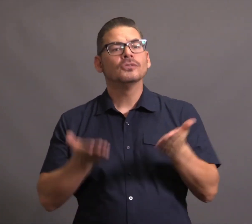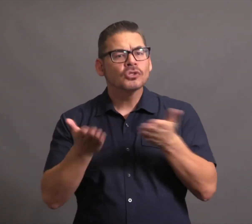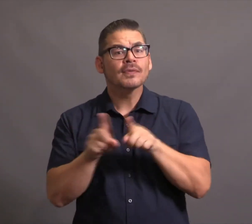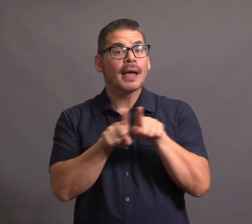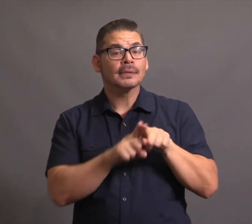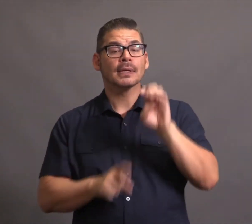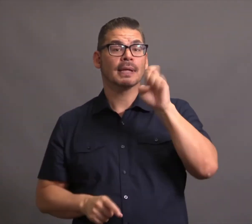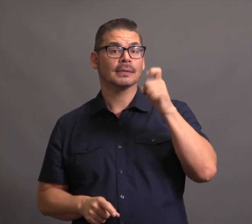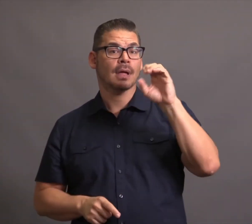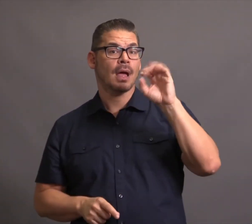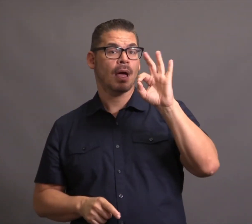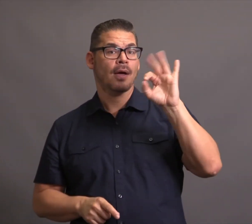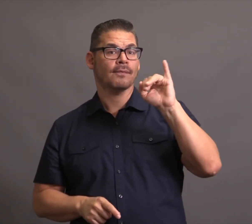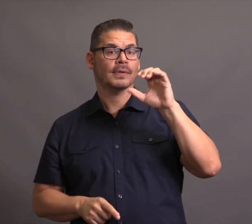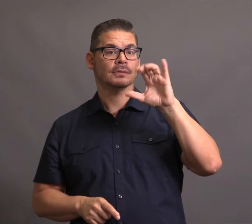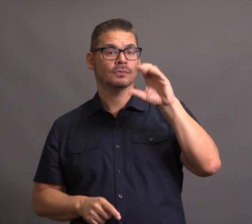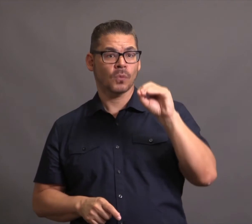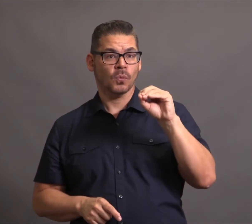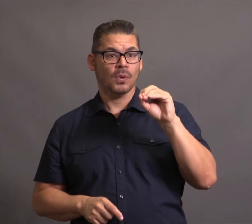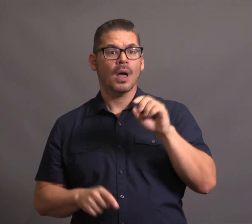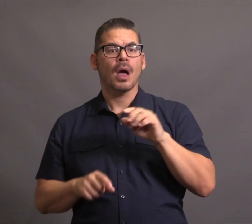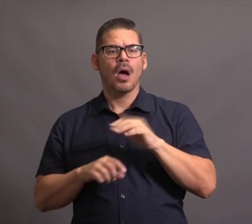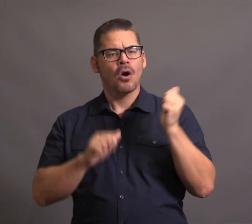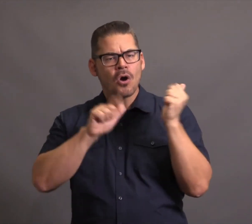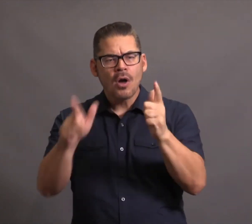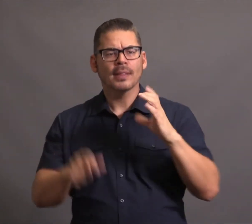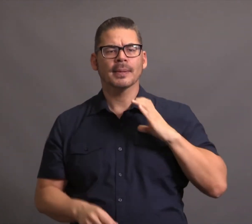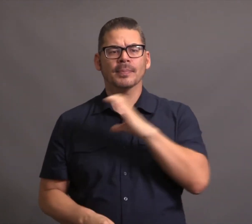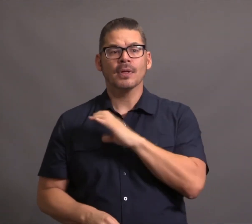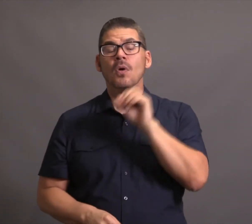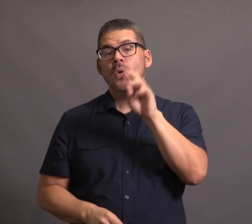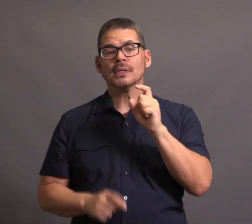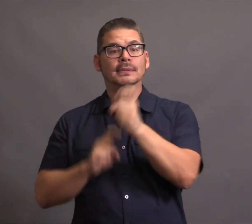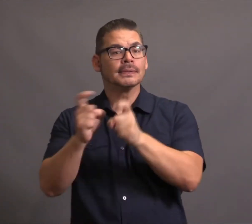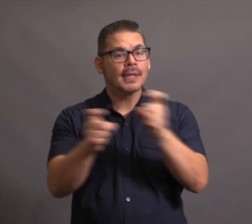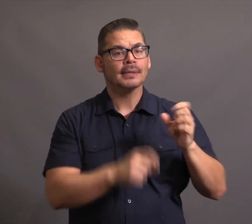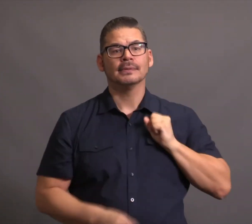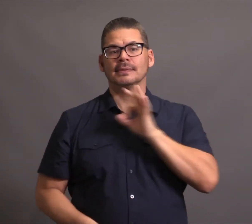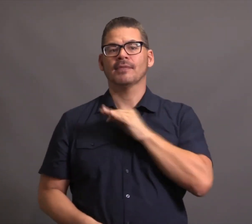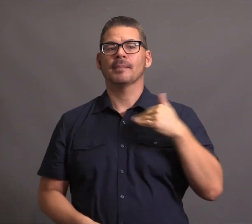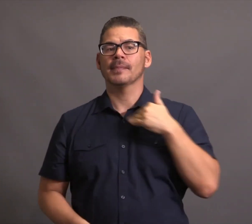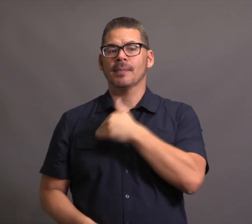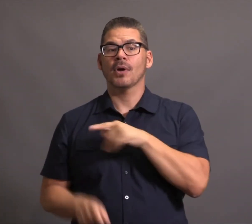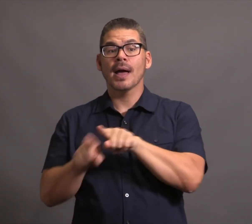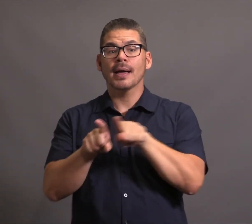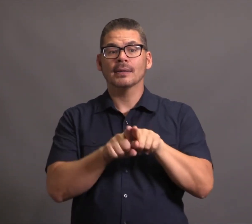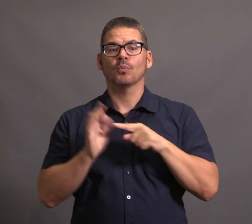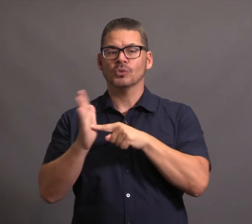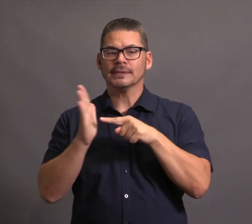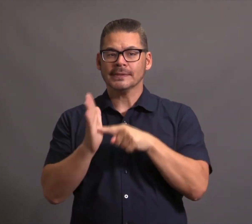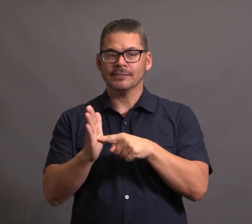Serve as an ex officio on all committees or delegate staff member(s) as a representative.